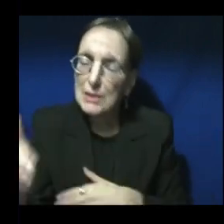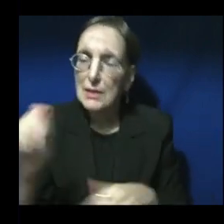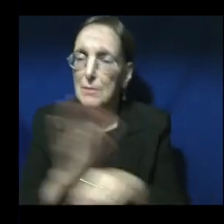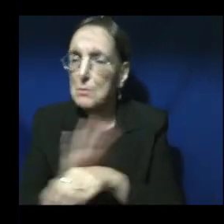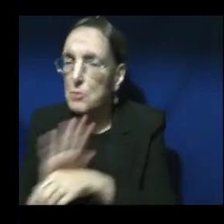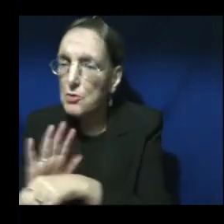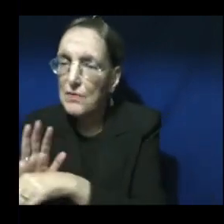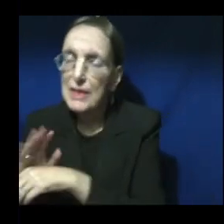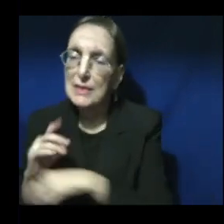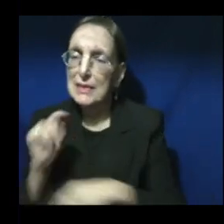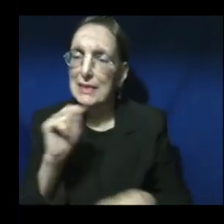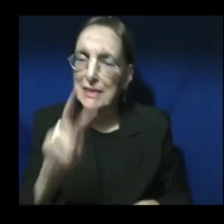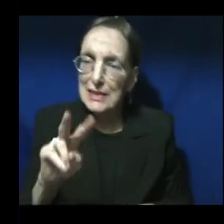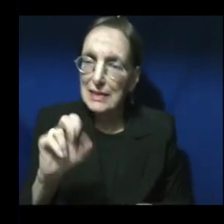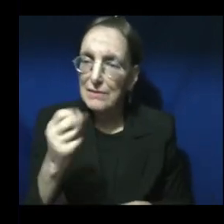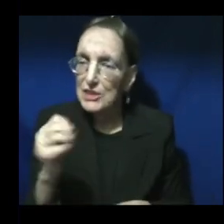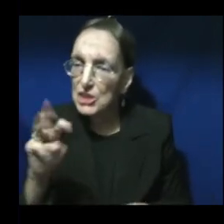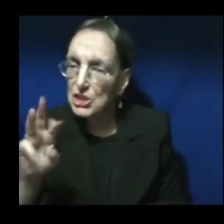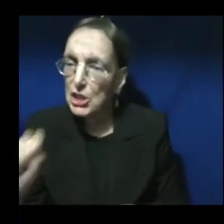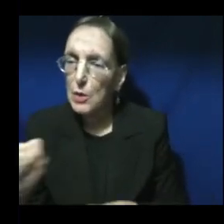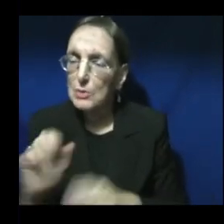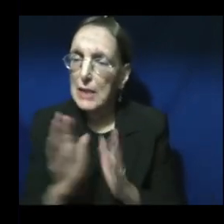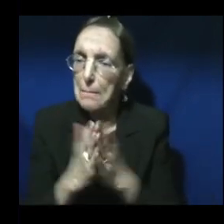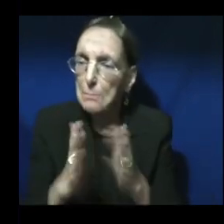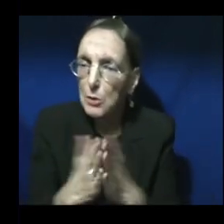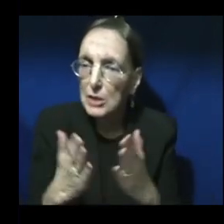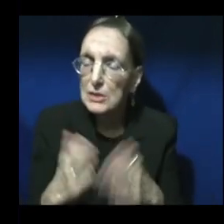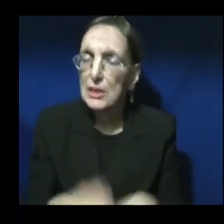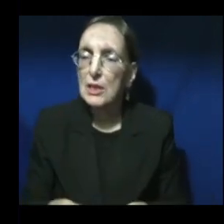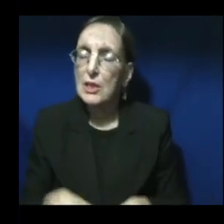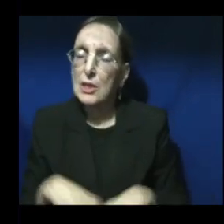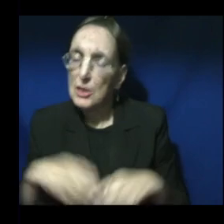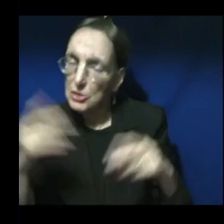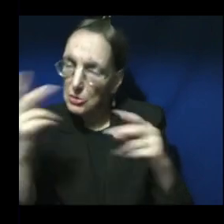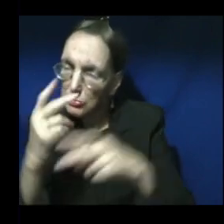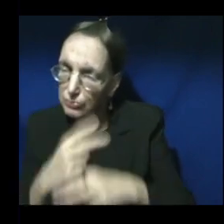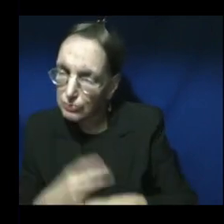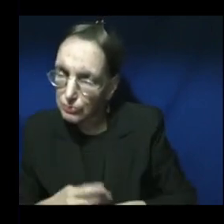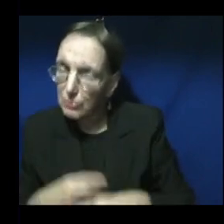that make those narratives more impactful. And again and again, these same factors come up.